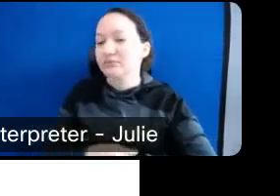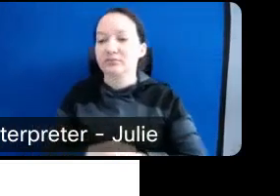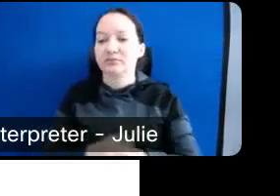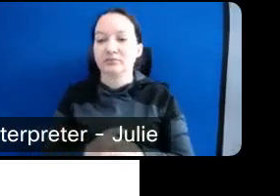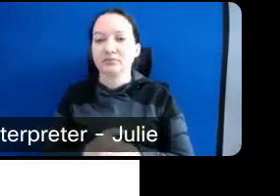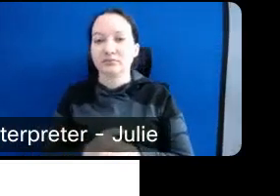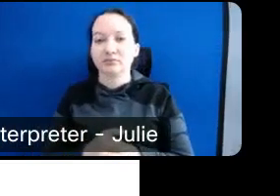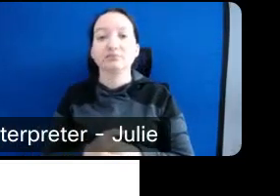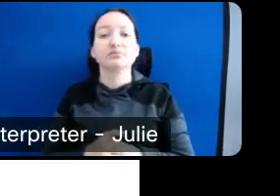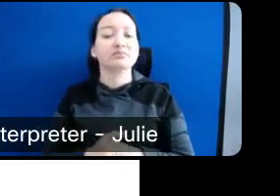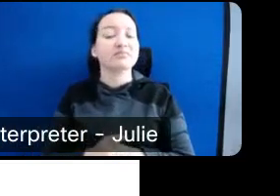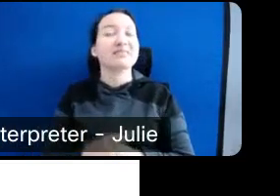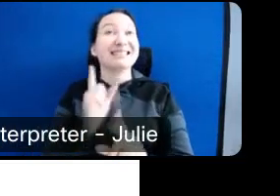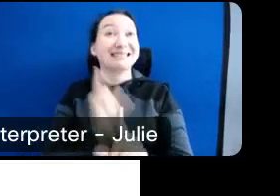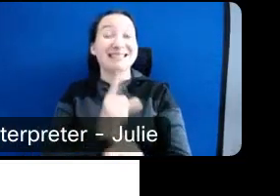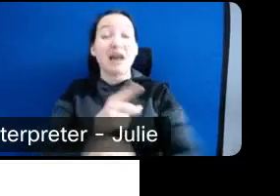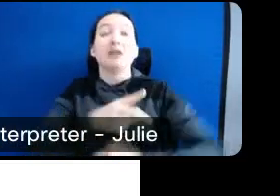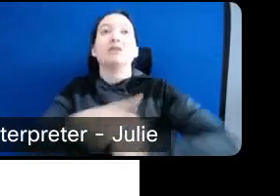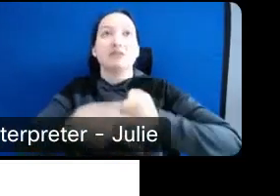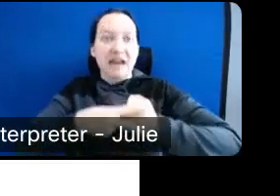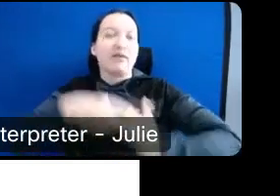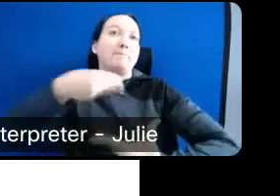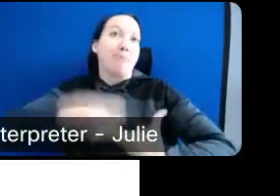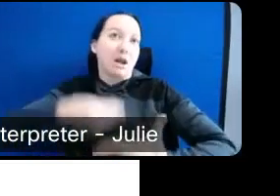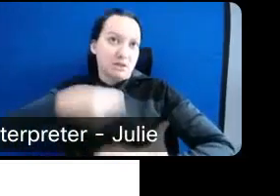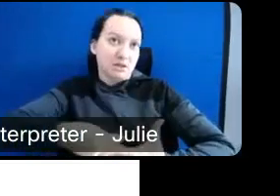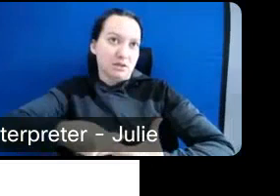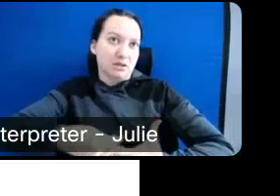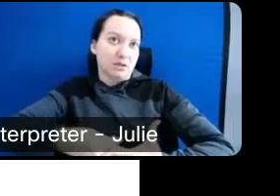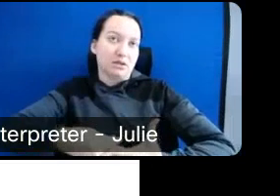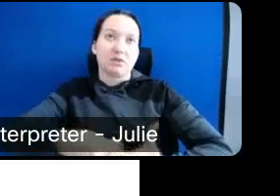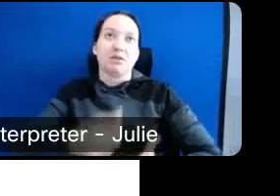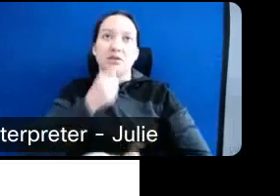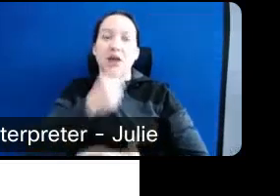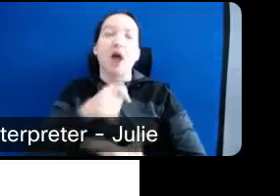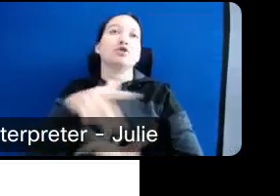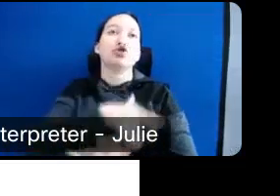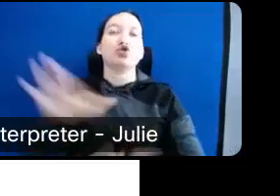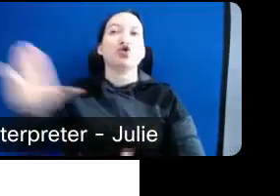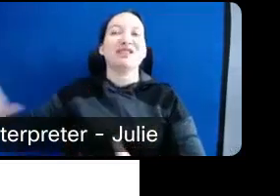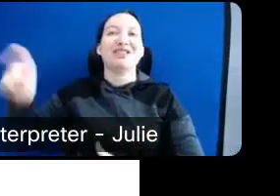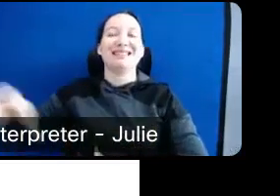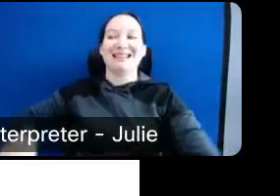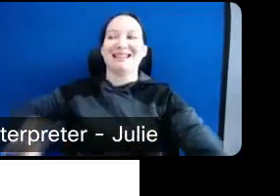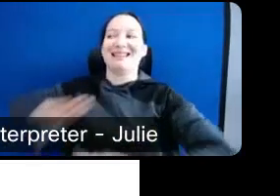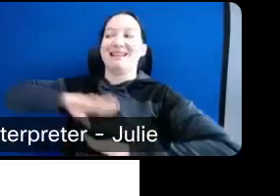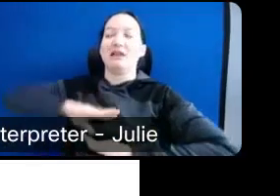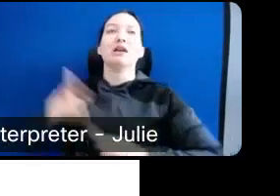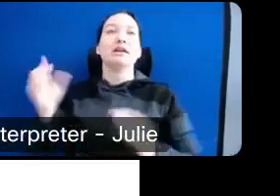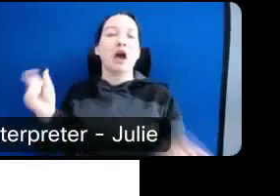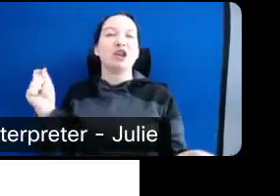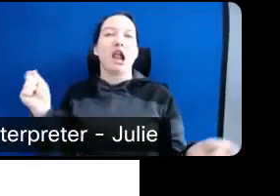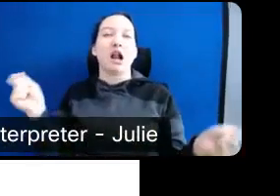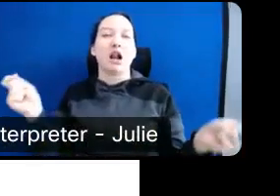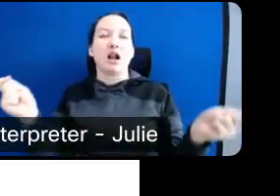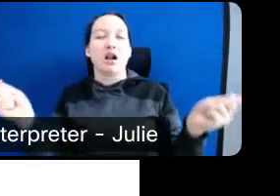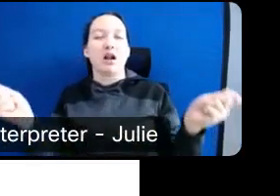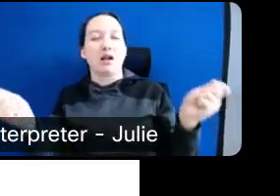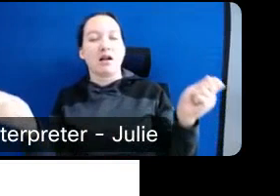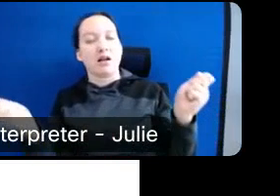It was designed to save dollars. It was not designed to meet social needs but now and now it's changing. Uh, I mean, it was.